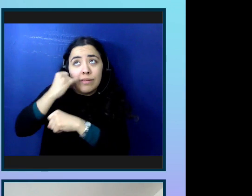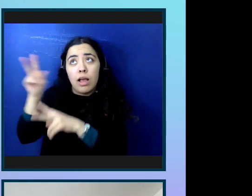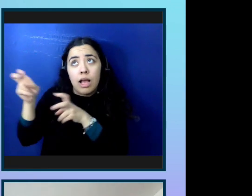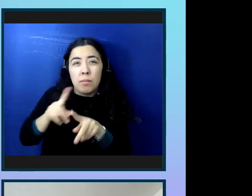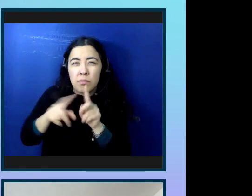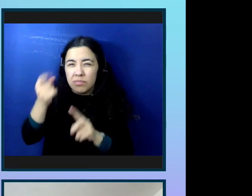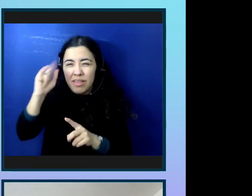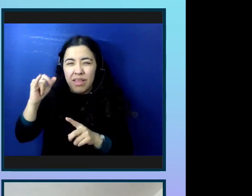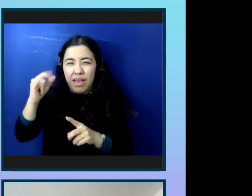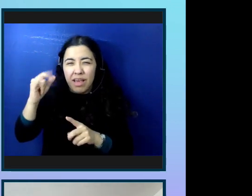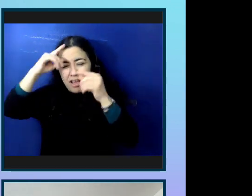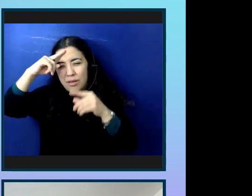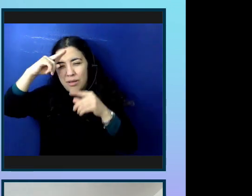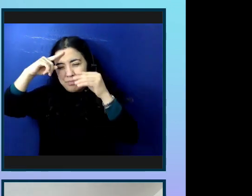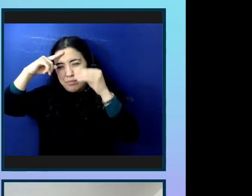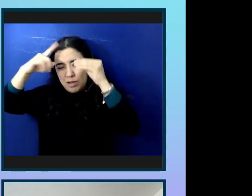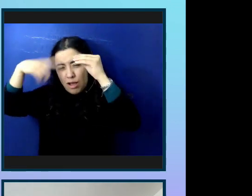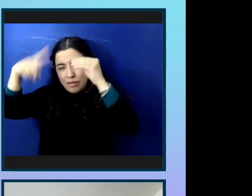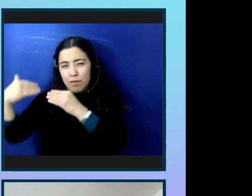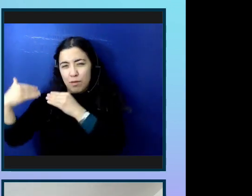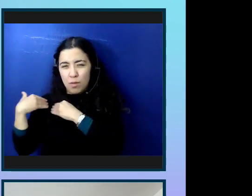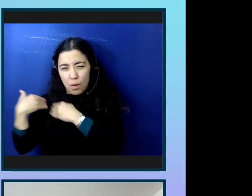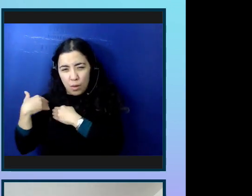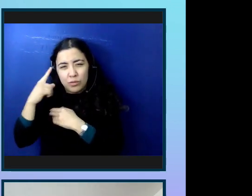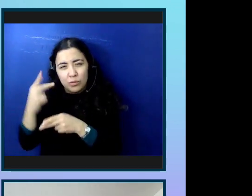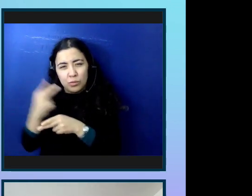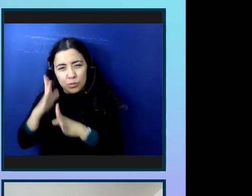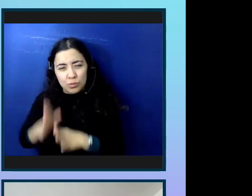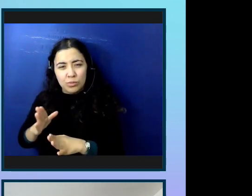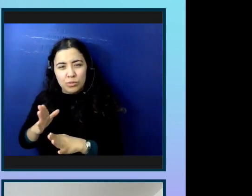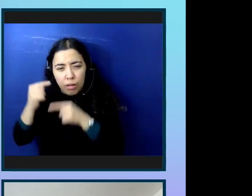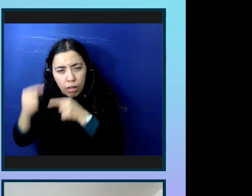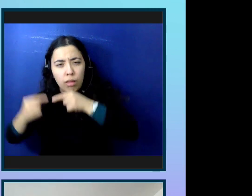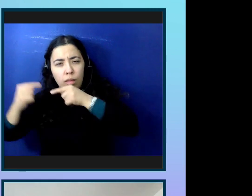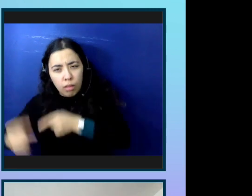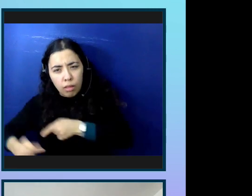required for users to complete that task. So users will have to, instead of cut, copy and paste,